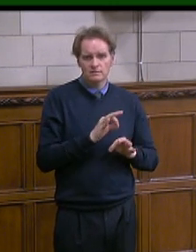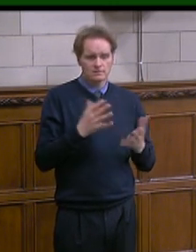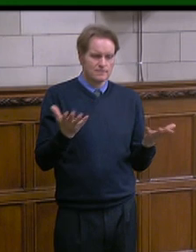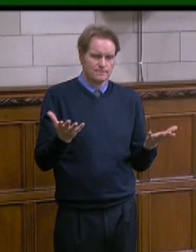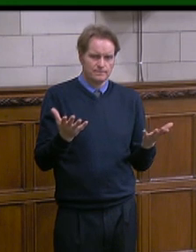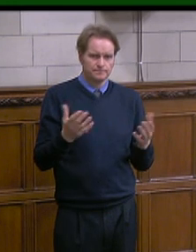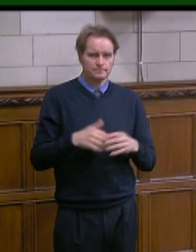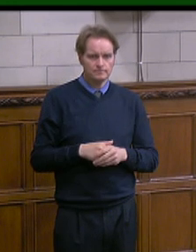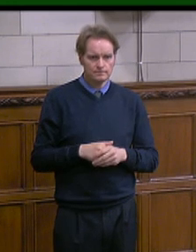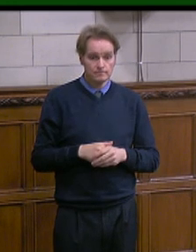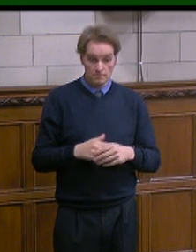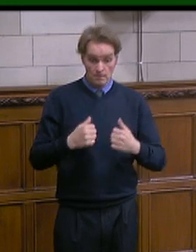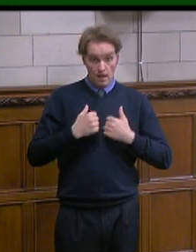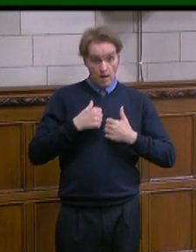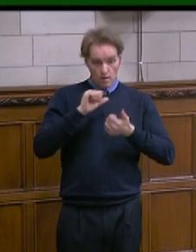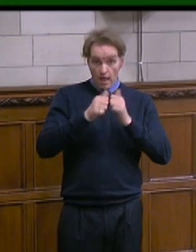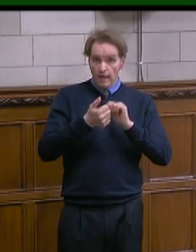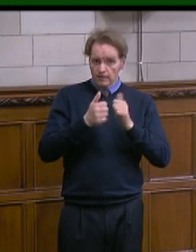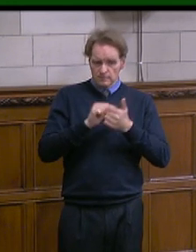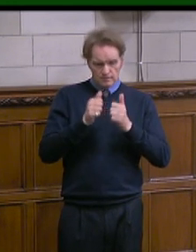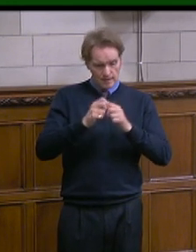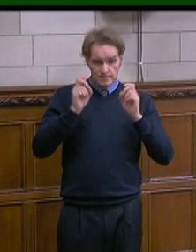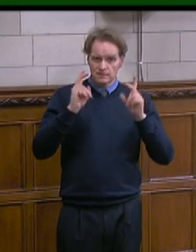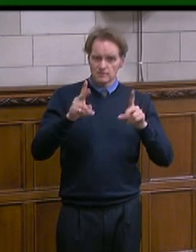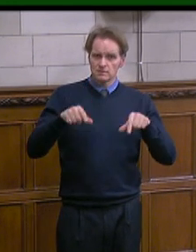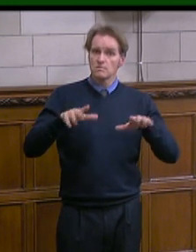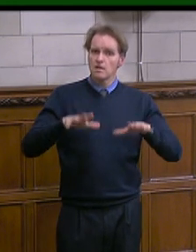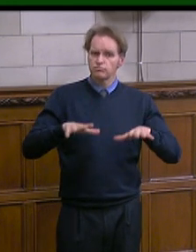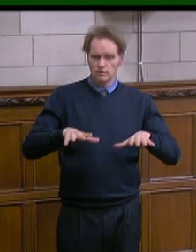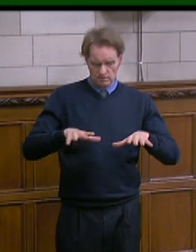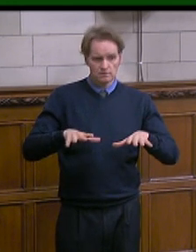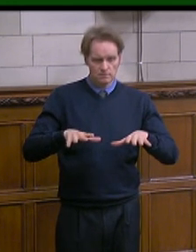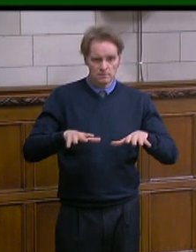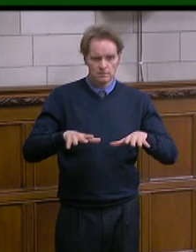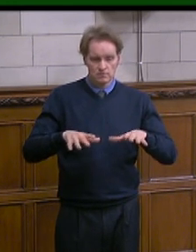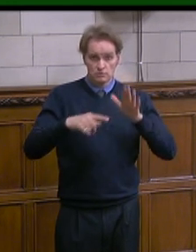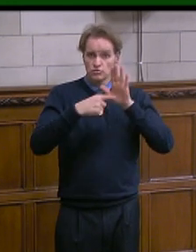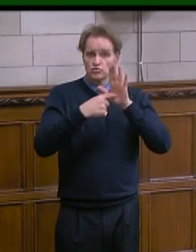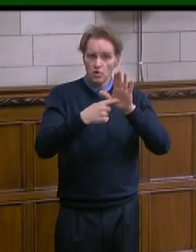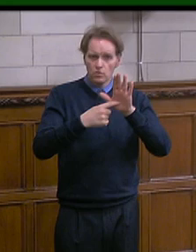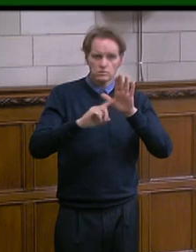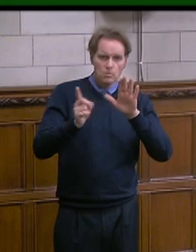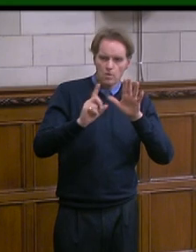Our country’s examinations system shows the world what we value.